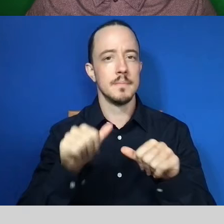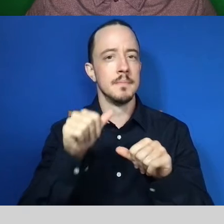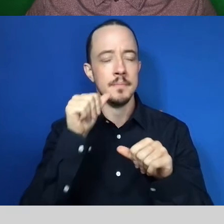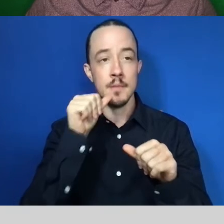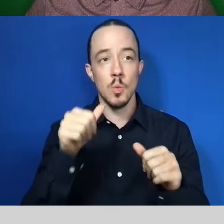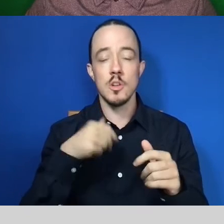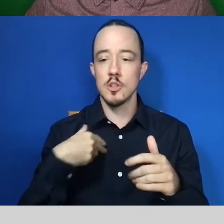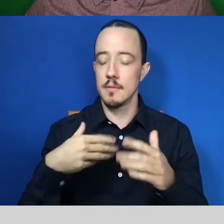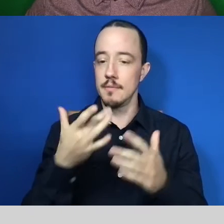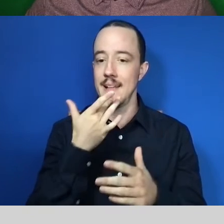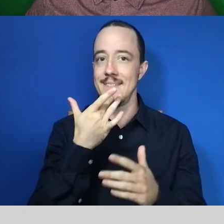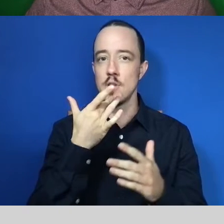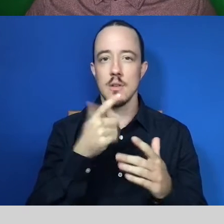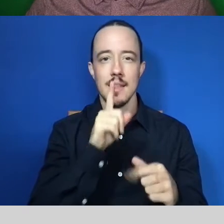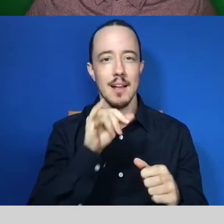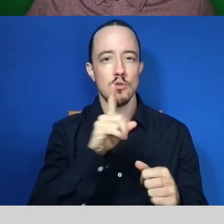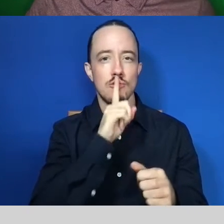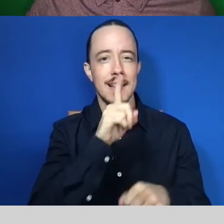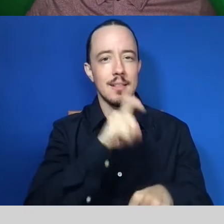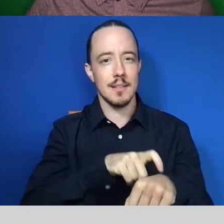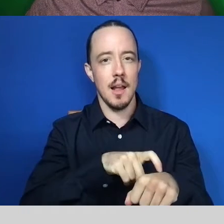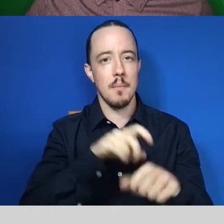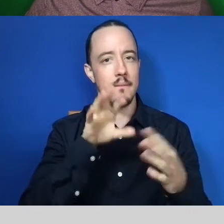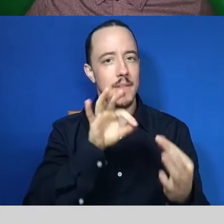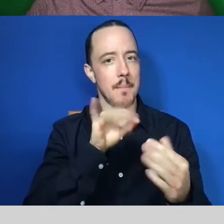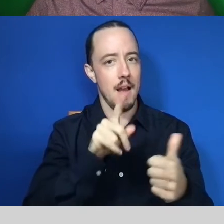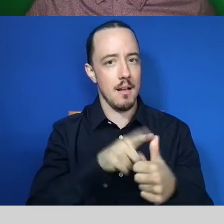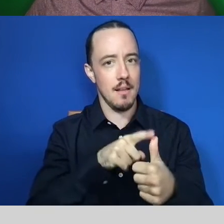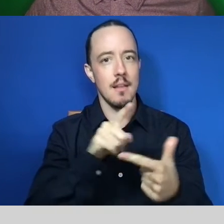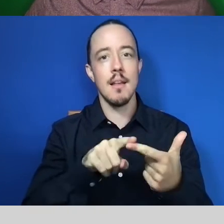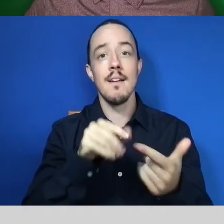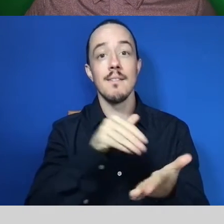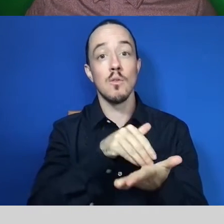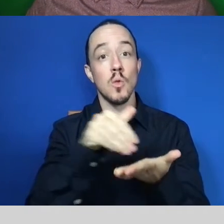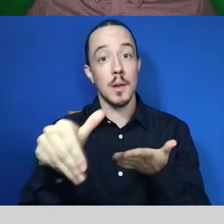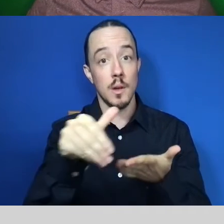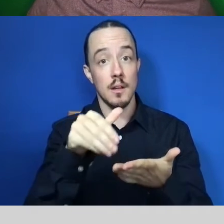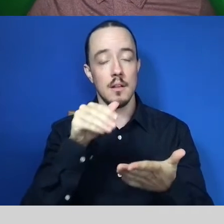in our own software development experiences, we should favor real time feedback first,